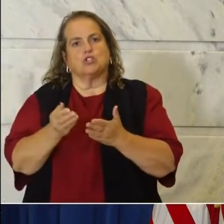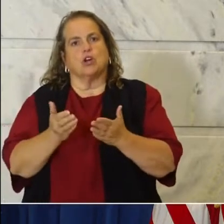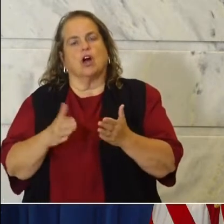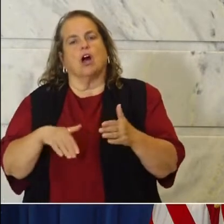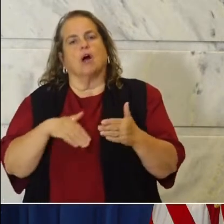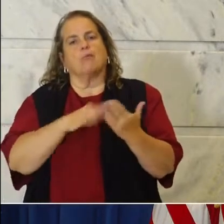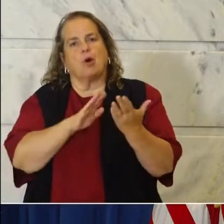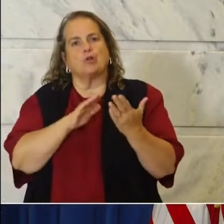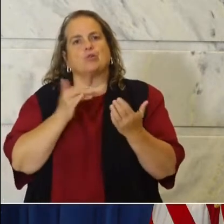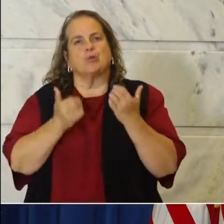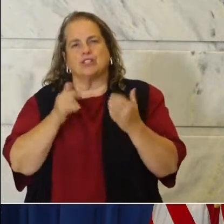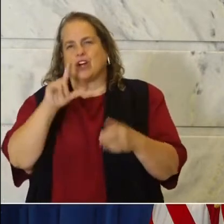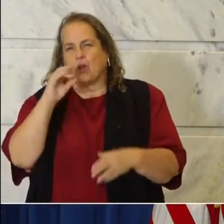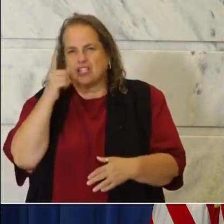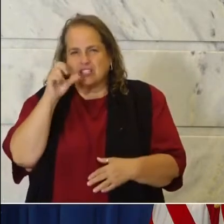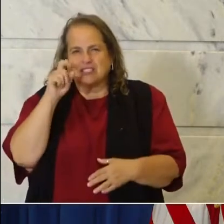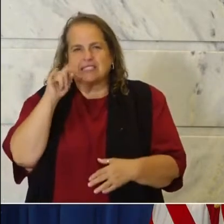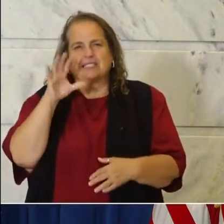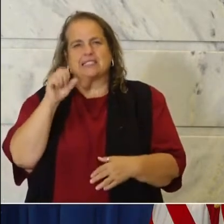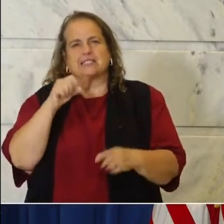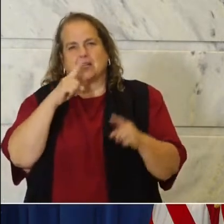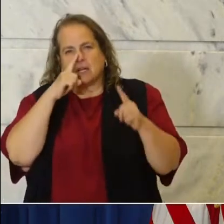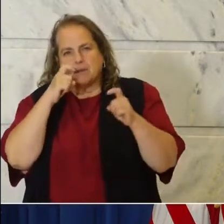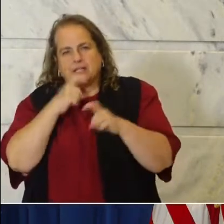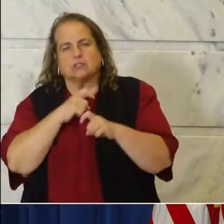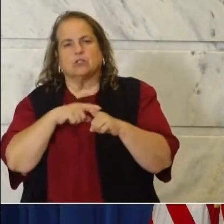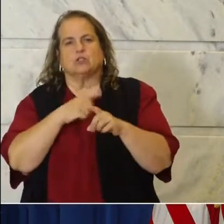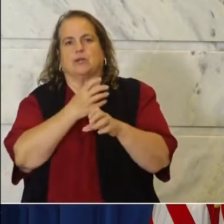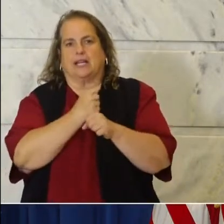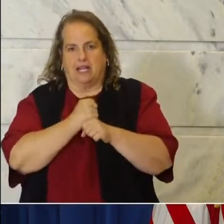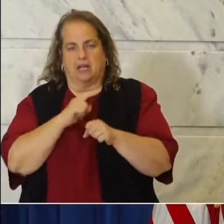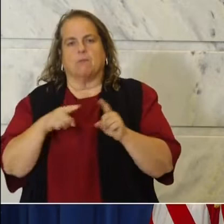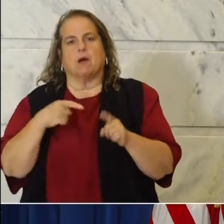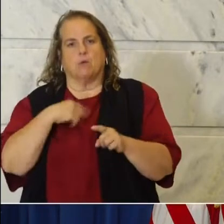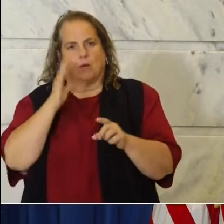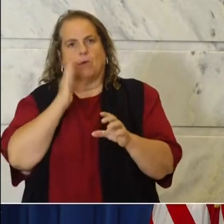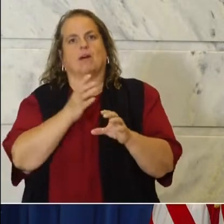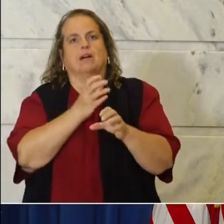amount of logistics and complexity. It's difficult to convey just how much